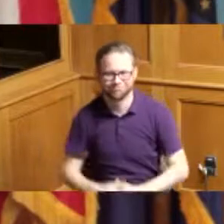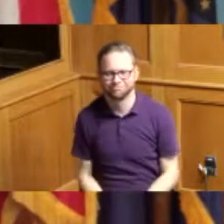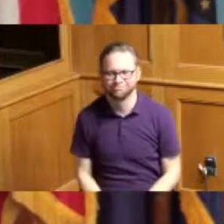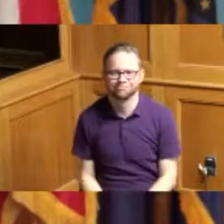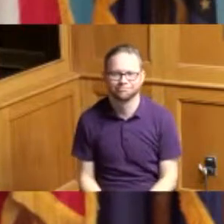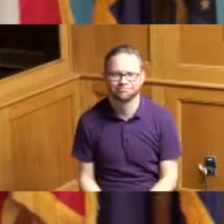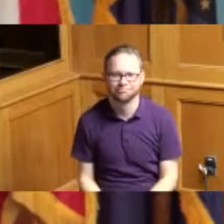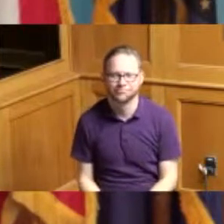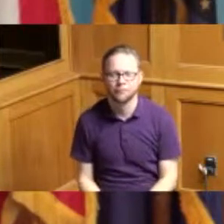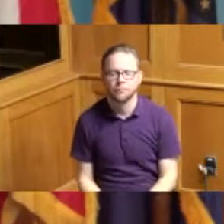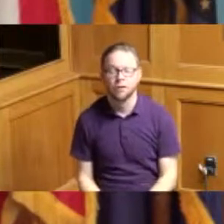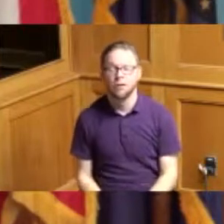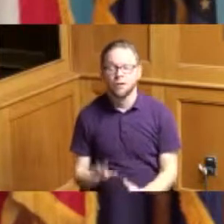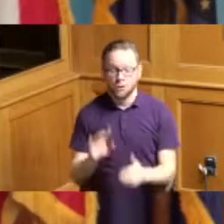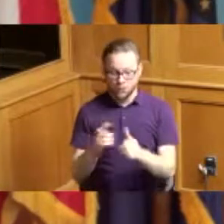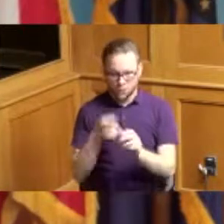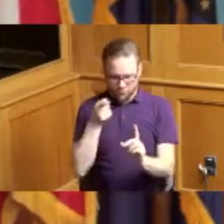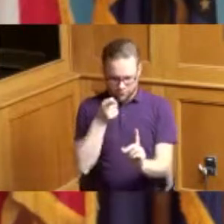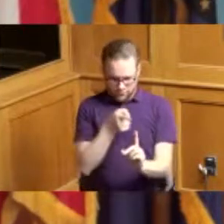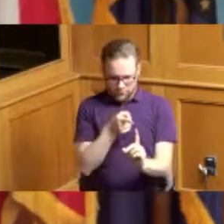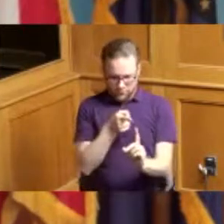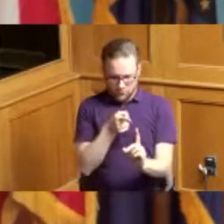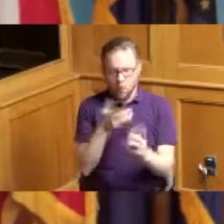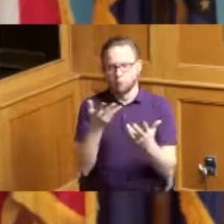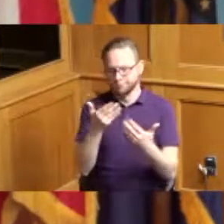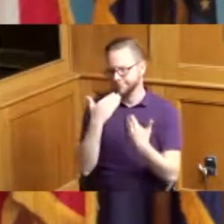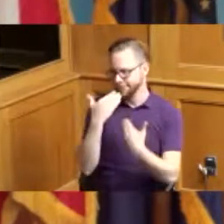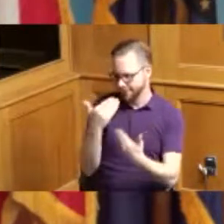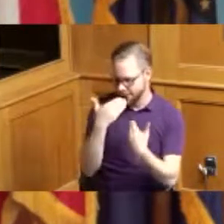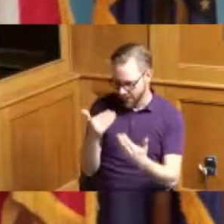talk about this first of all let me just say that thank you I want to step back and say thank you